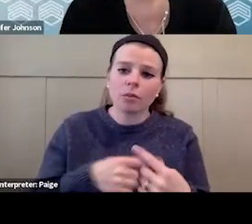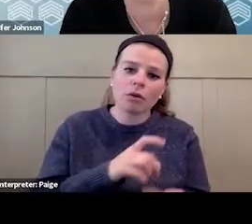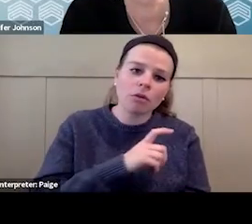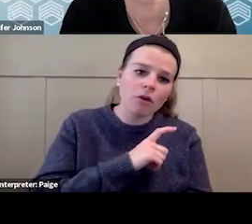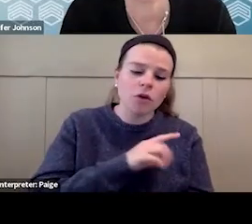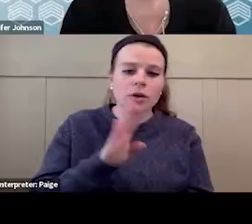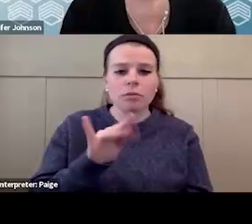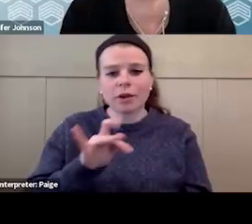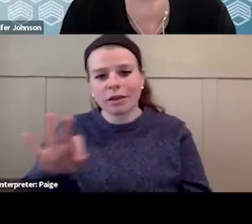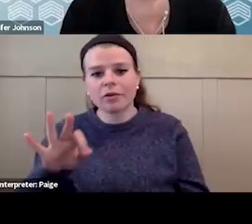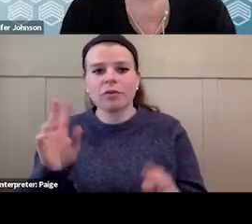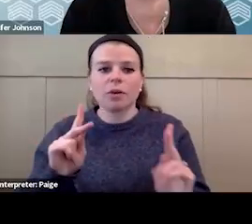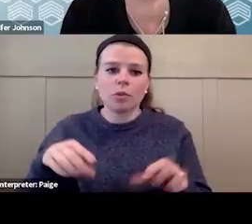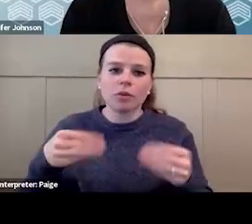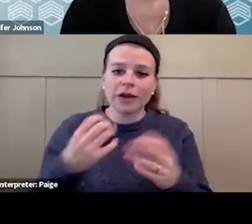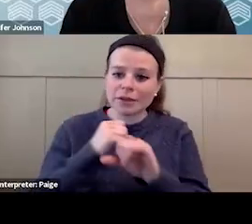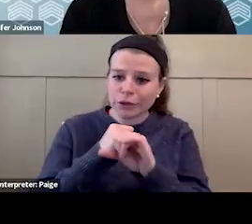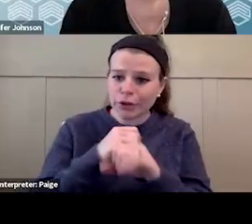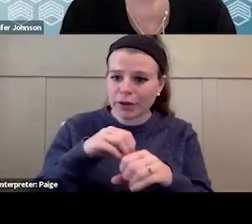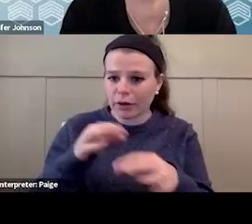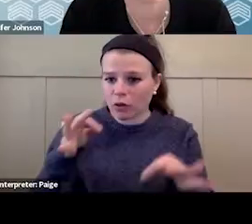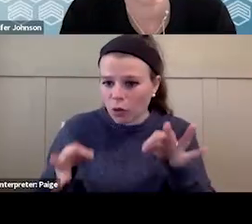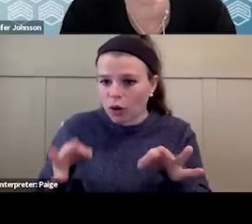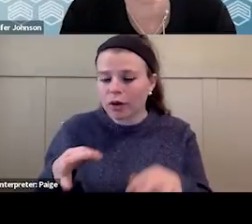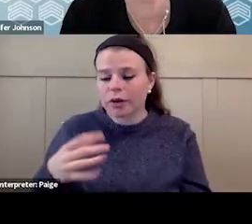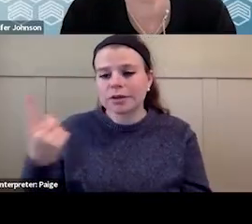providing security in the courtroom, uh, someone asked, um, how could we